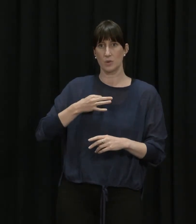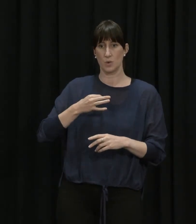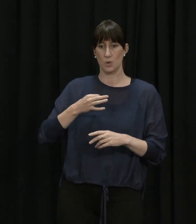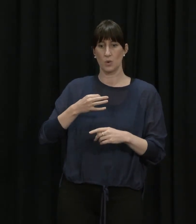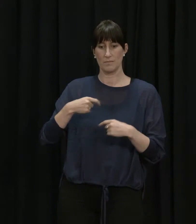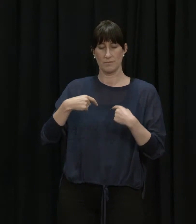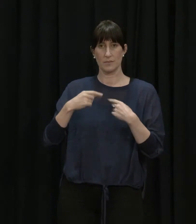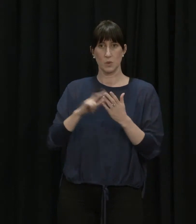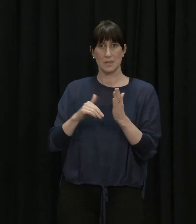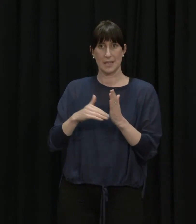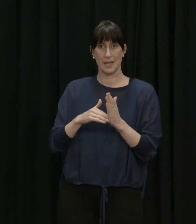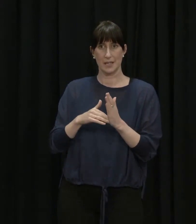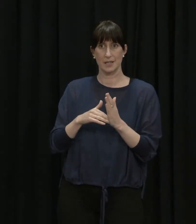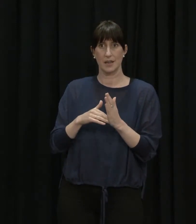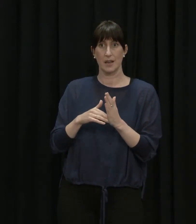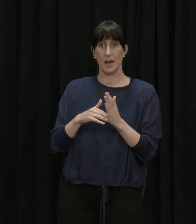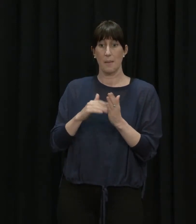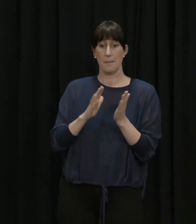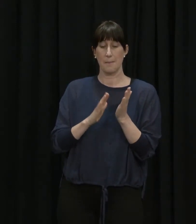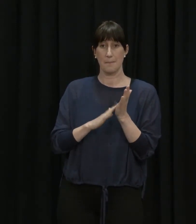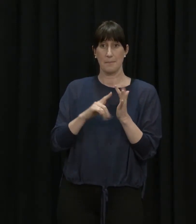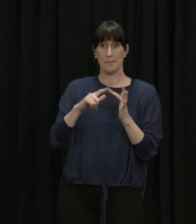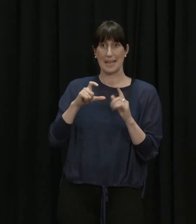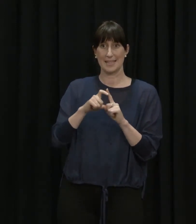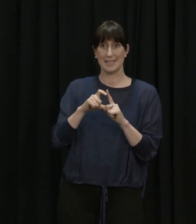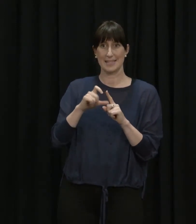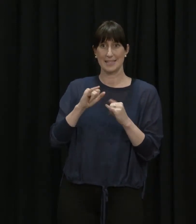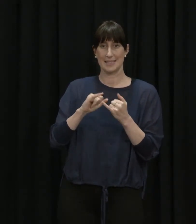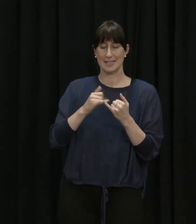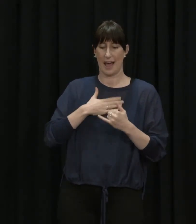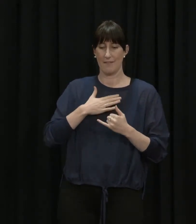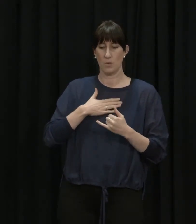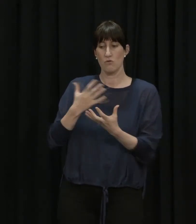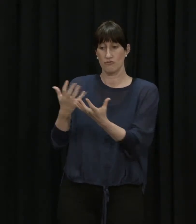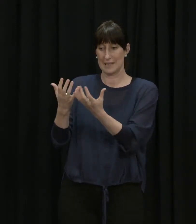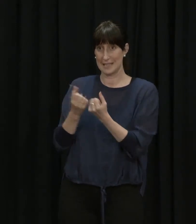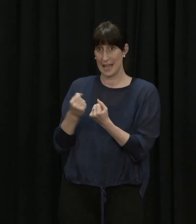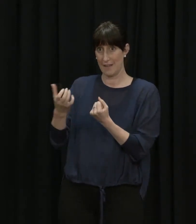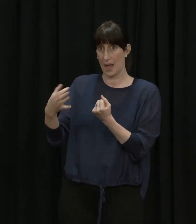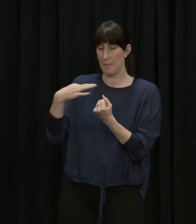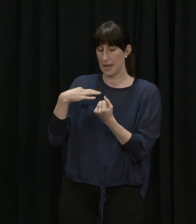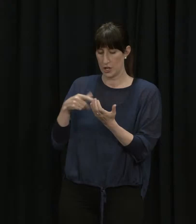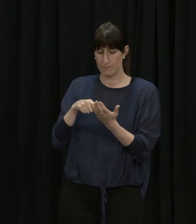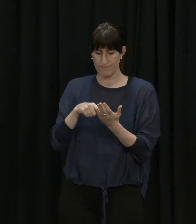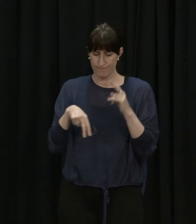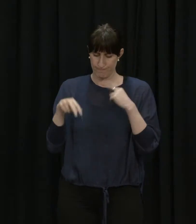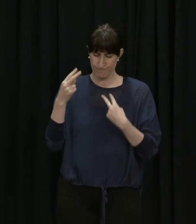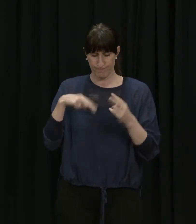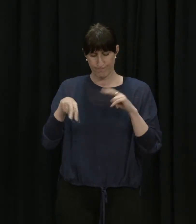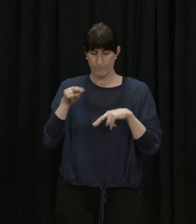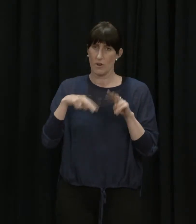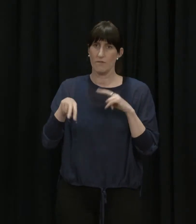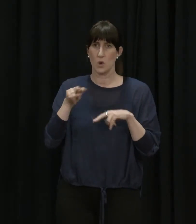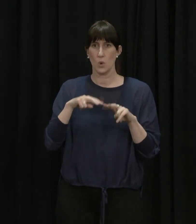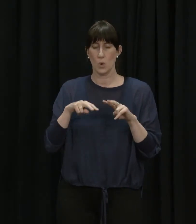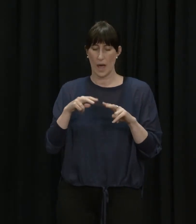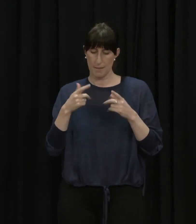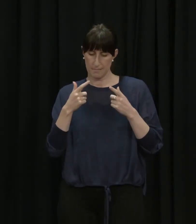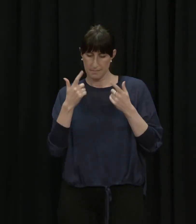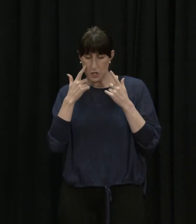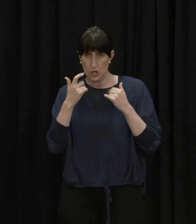application from Pfizer in the